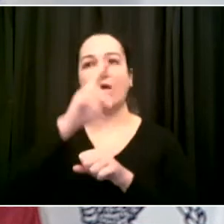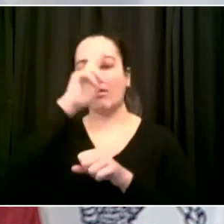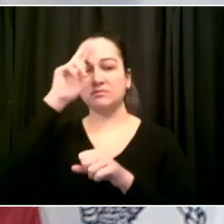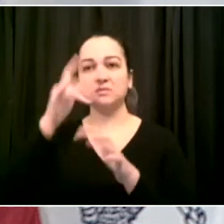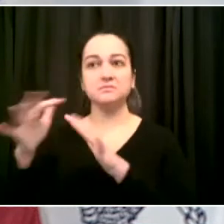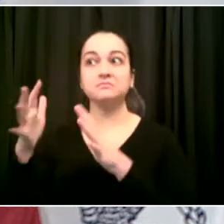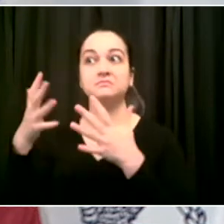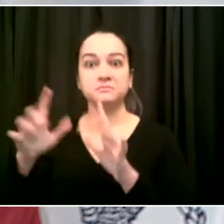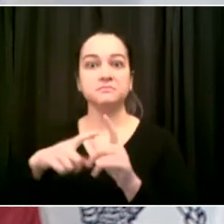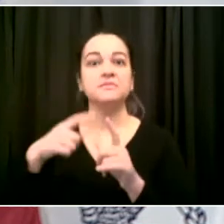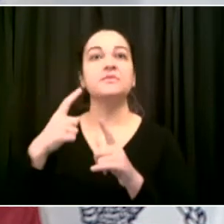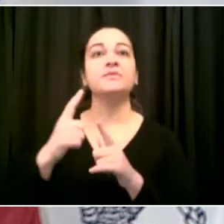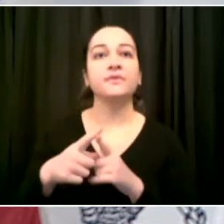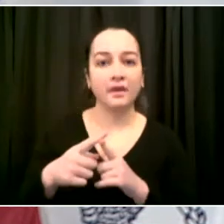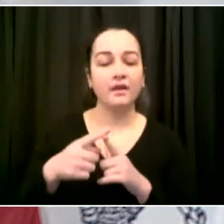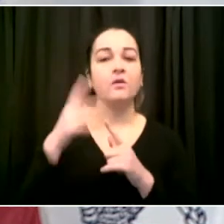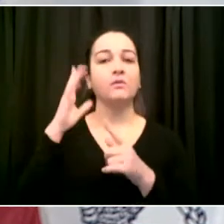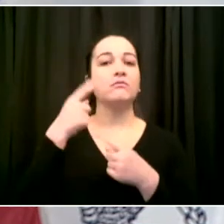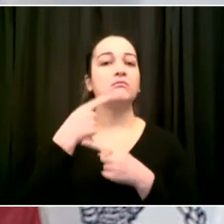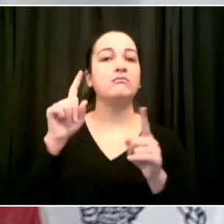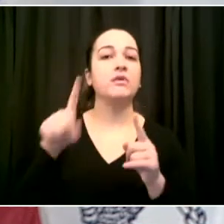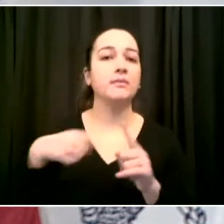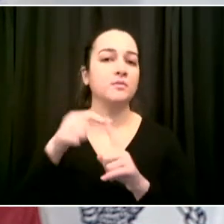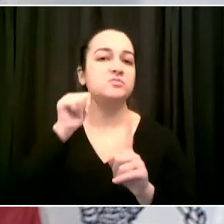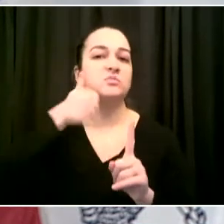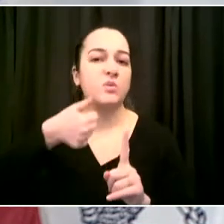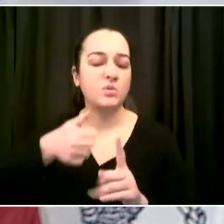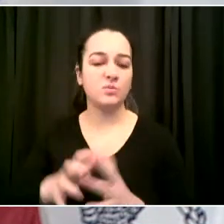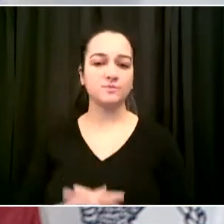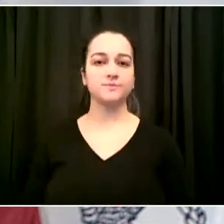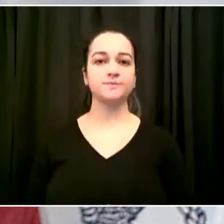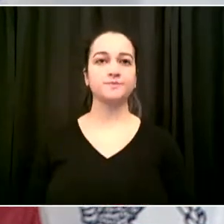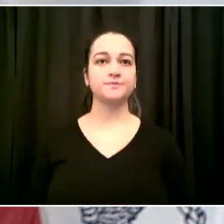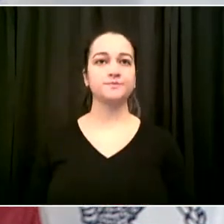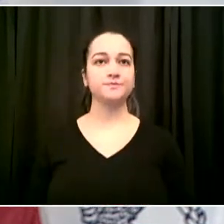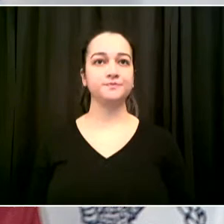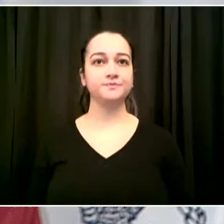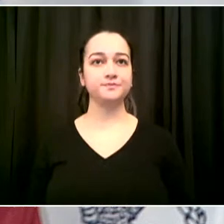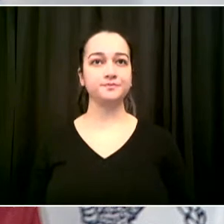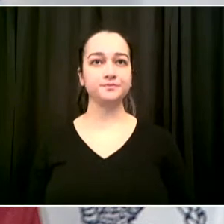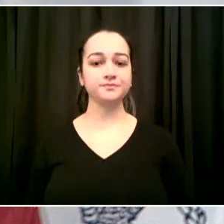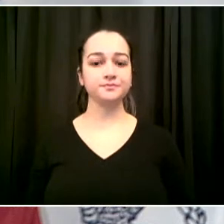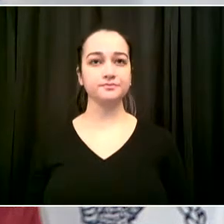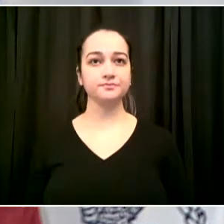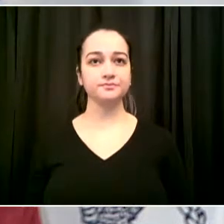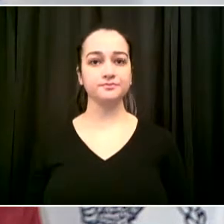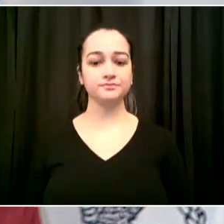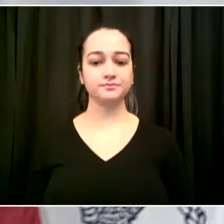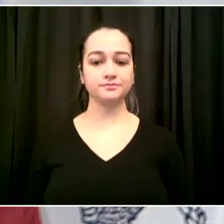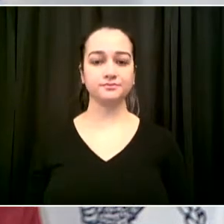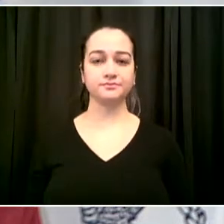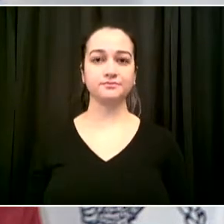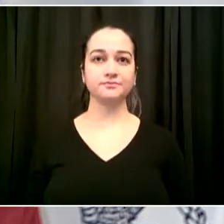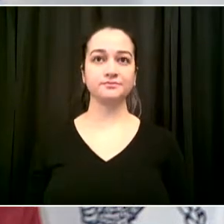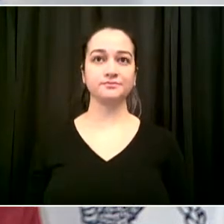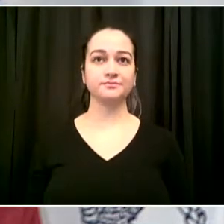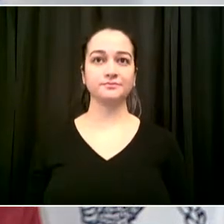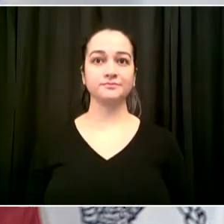INDICATORS S AND THEN I WANT TO DO A SPECIAL REMINDER, BECAUSE WE HAVE AN IMPORTANT DAY